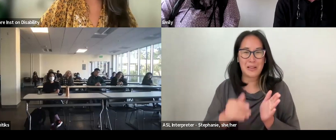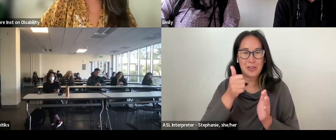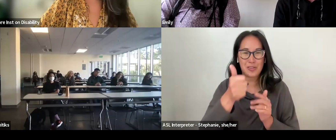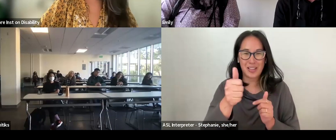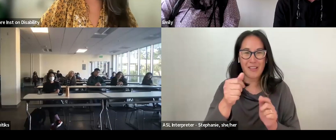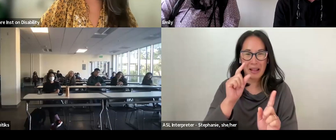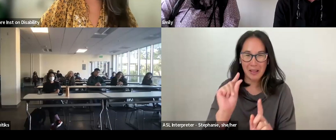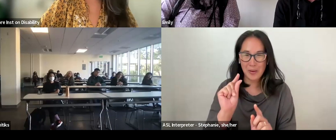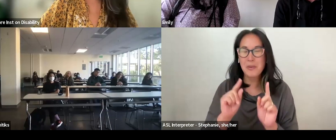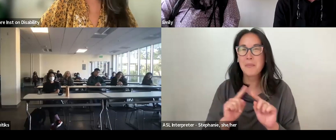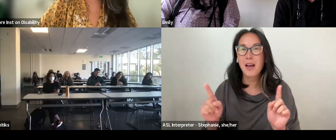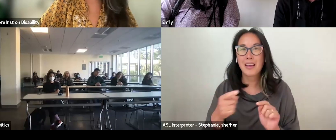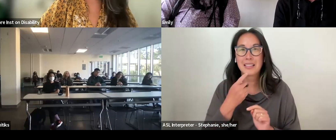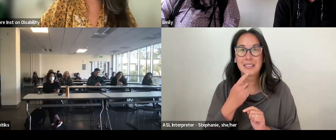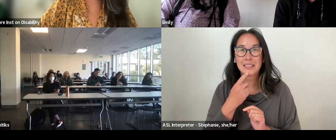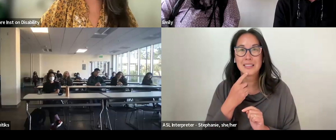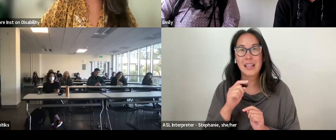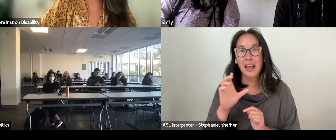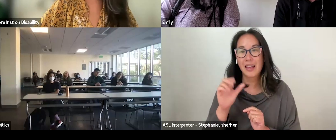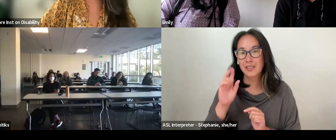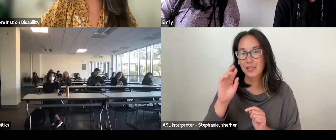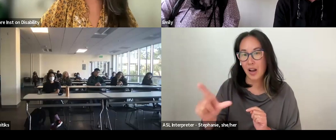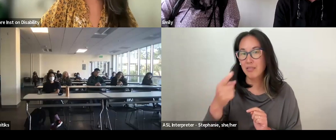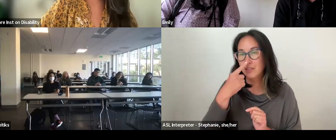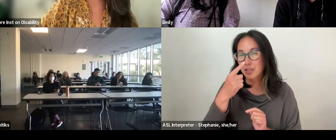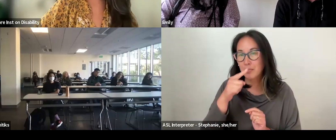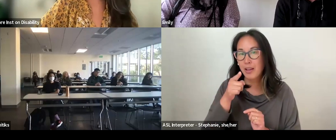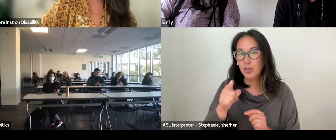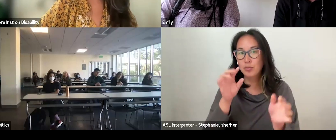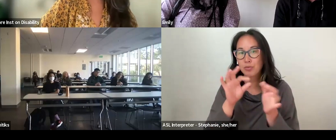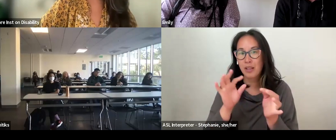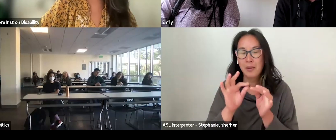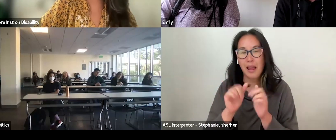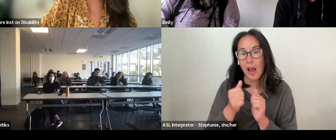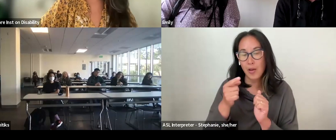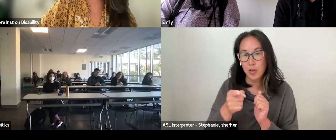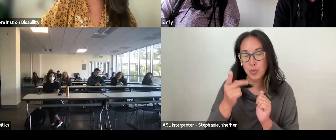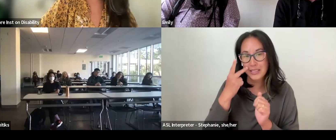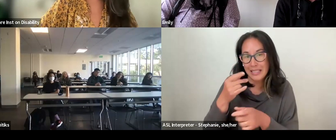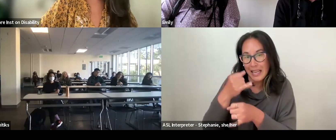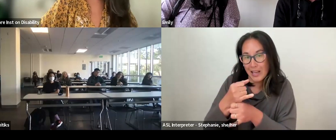But it says, "Carl, can you talk a bit about how you see the institutions that are supposed